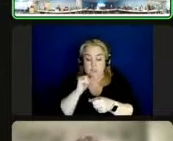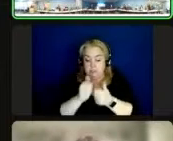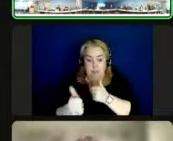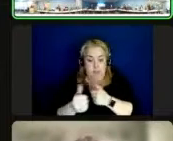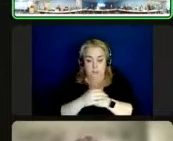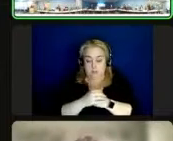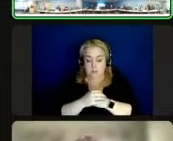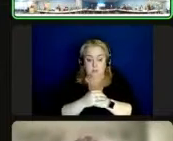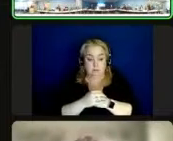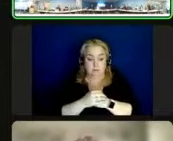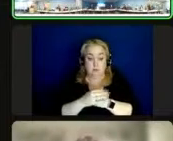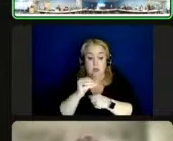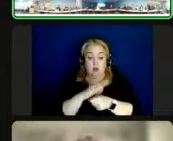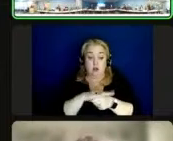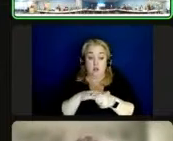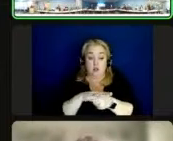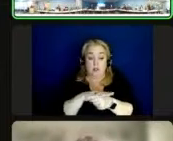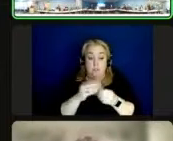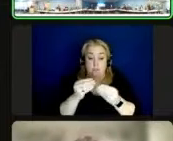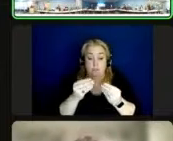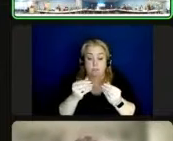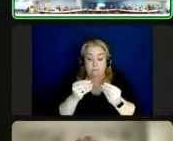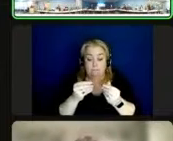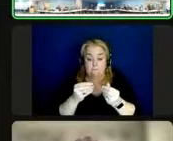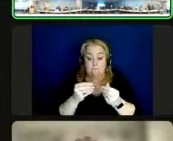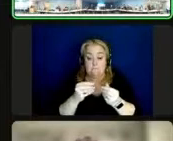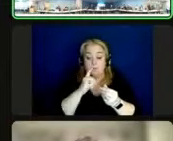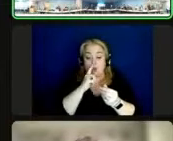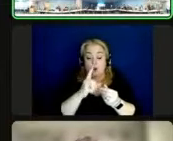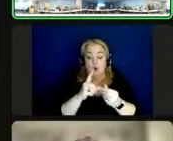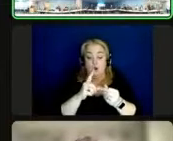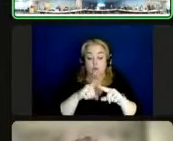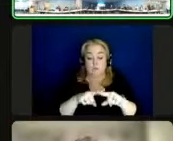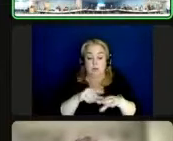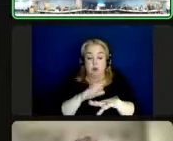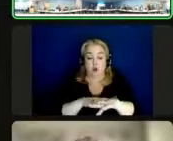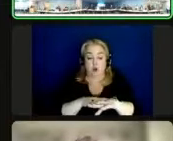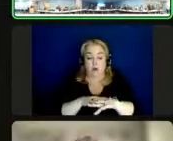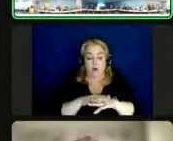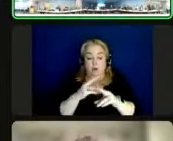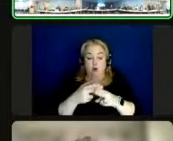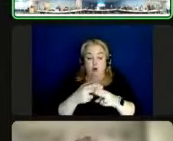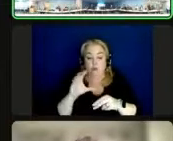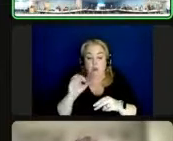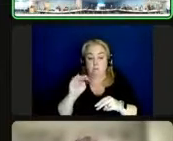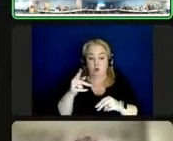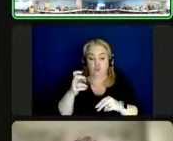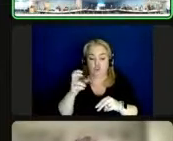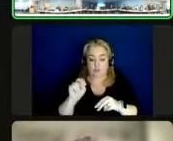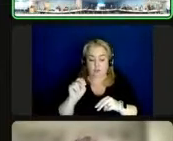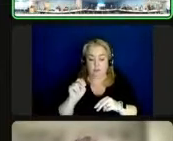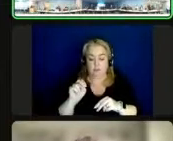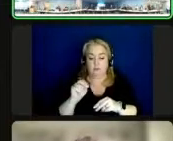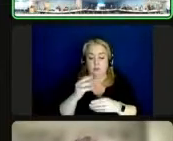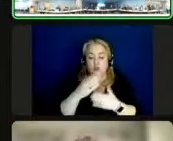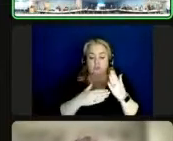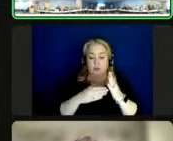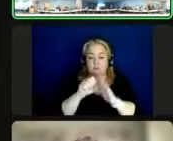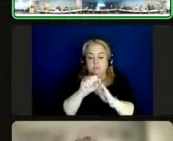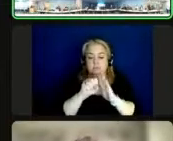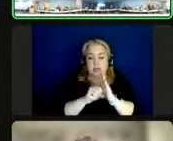5, 10 OR 15 YEARS DOWN THE ROAD